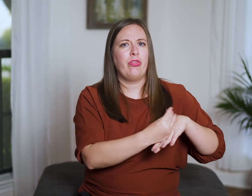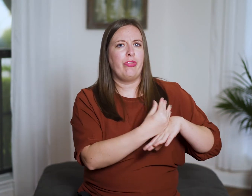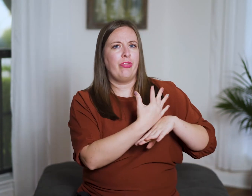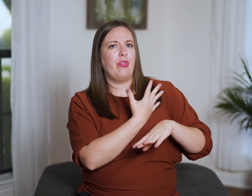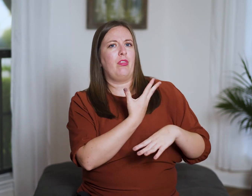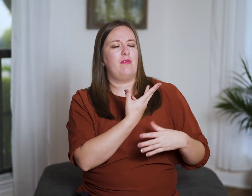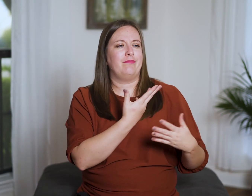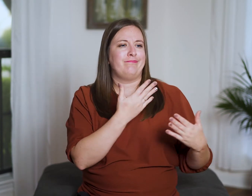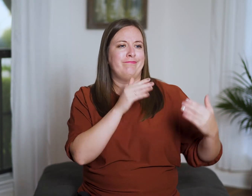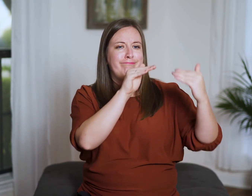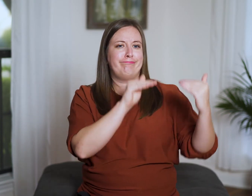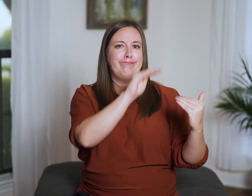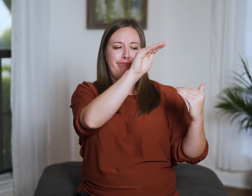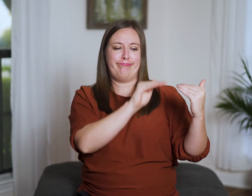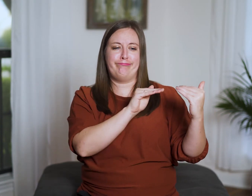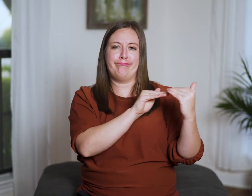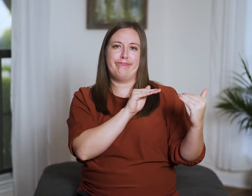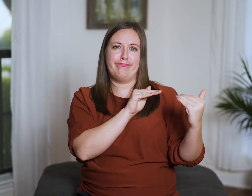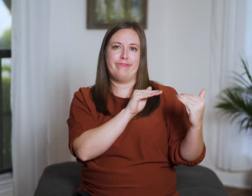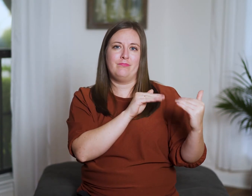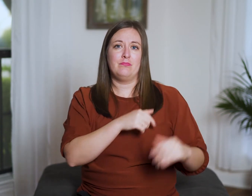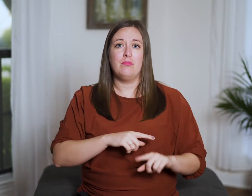lest you be like him yourself.